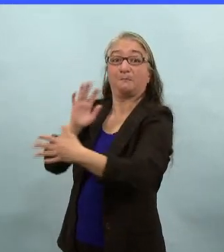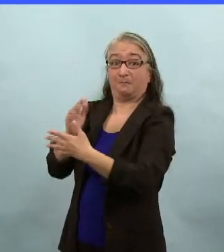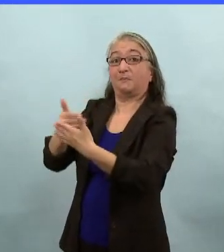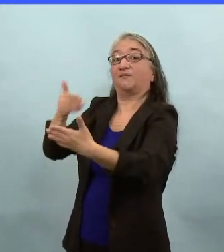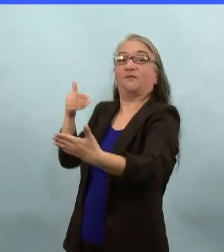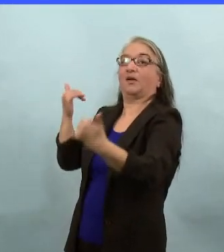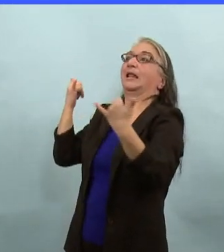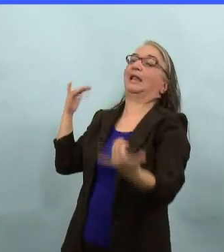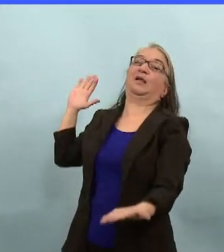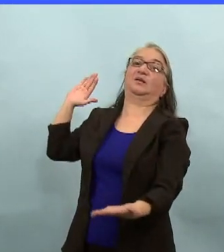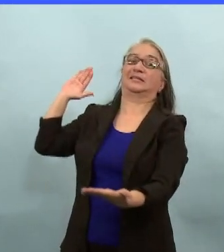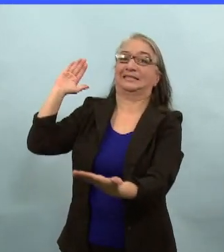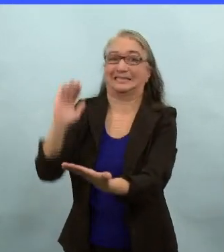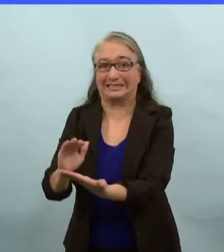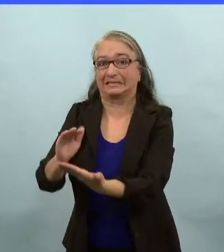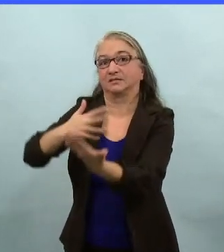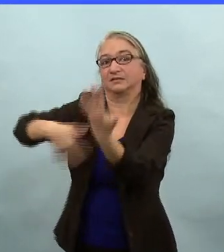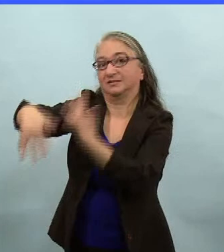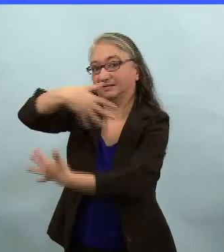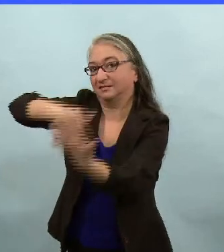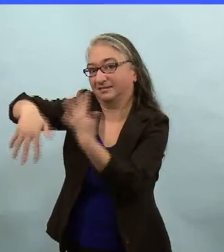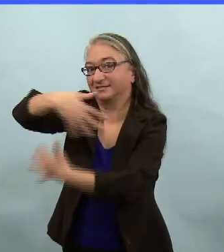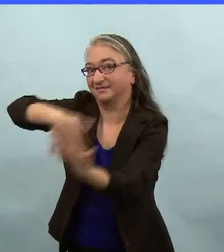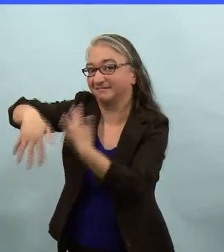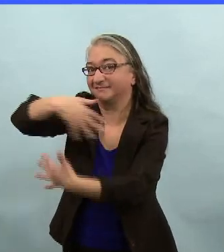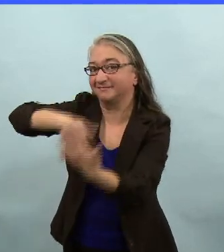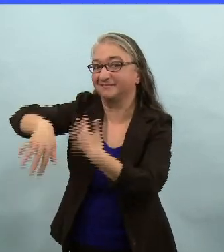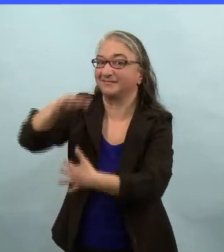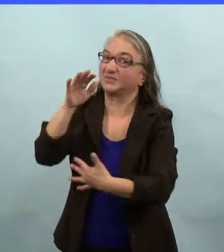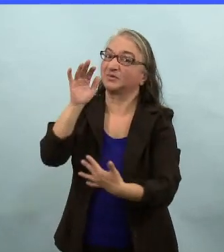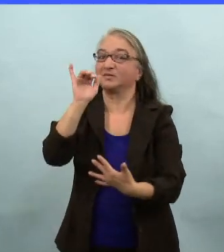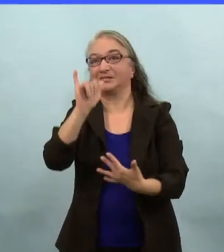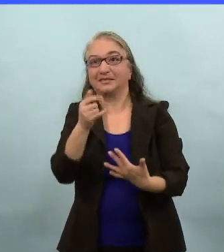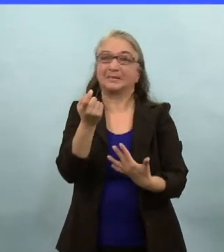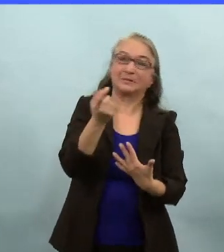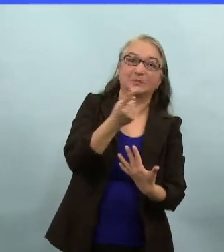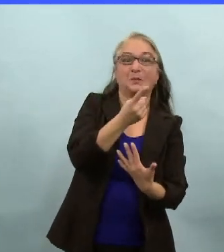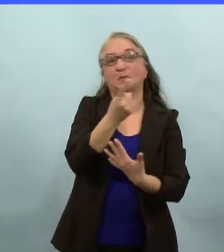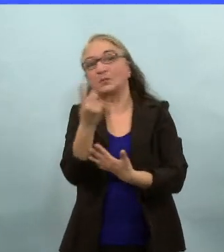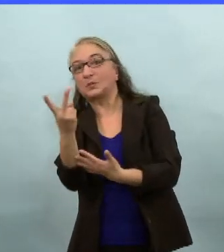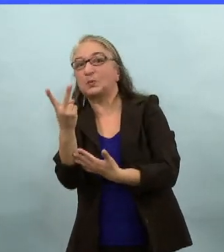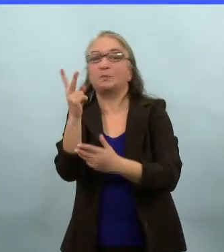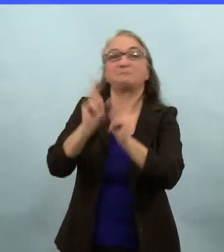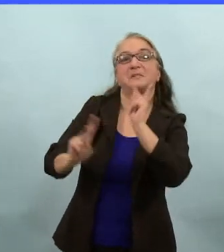interactions at an individual level and that'll help mitigate some of the risk related to kova 19.